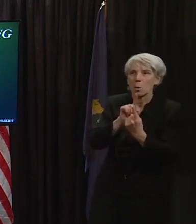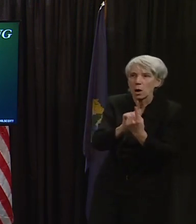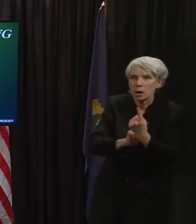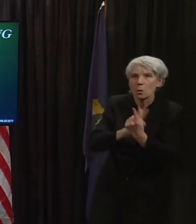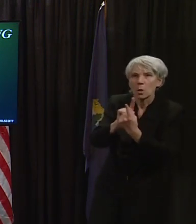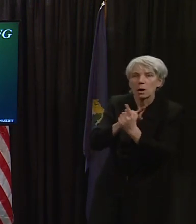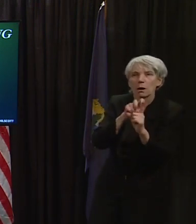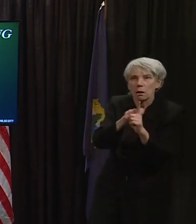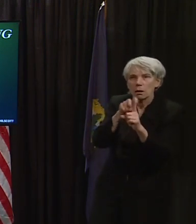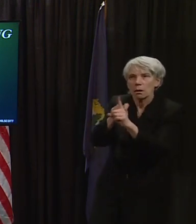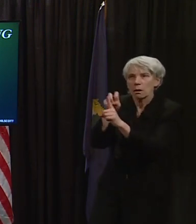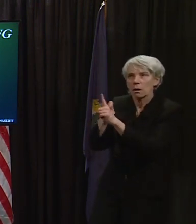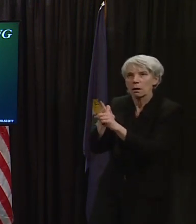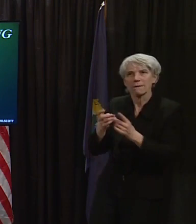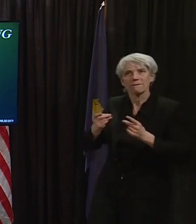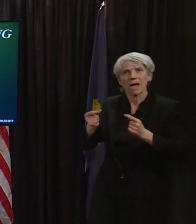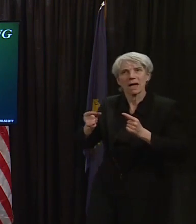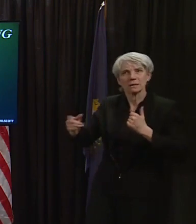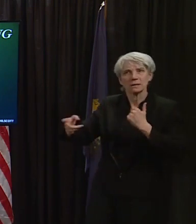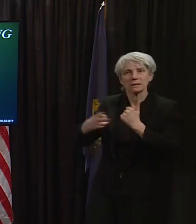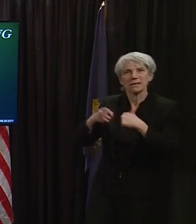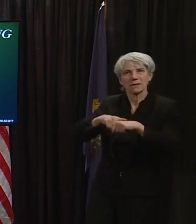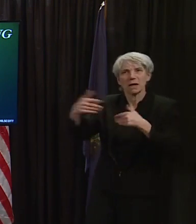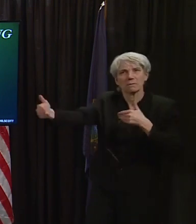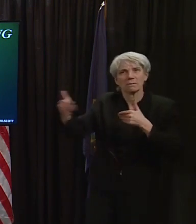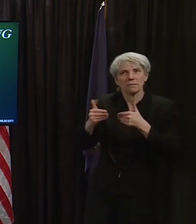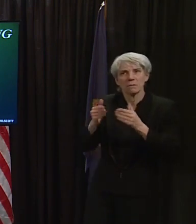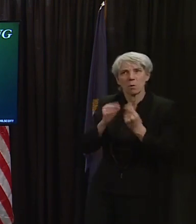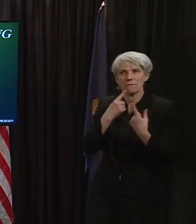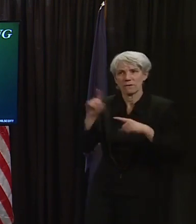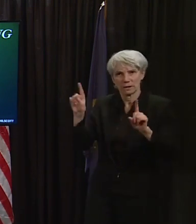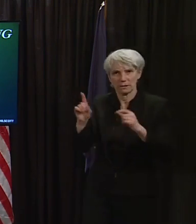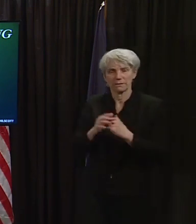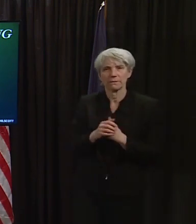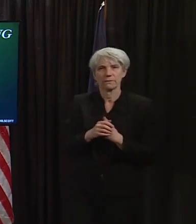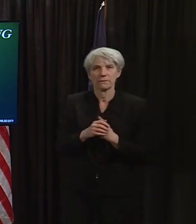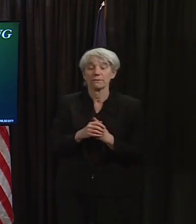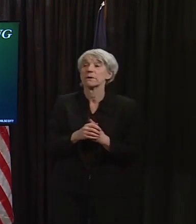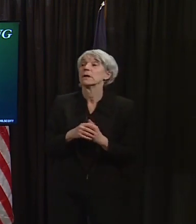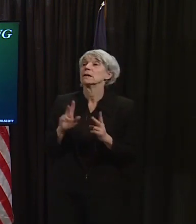Second, we are continuing the evolution to a more rapid testing system.